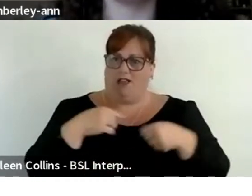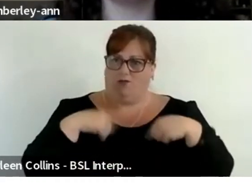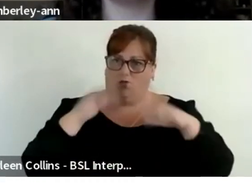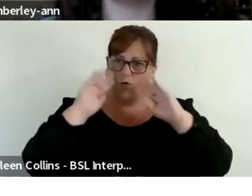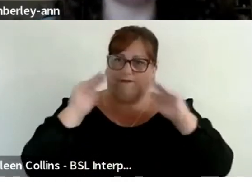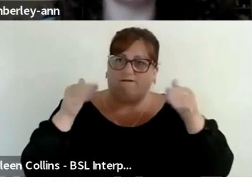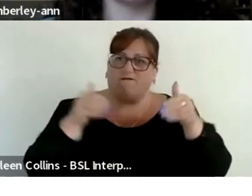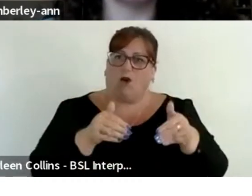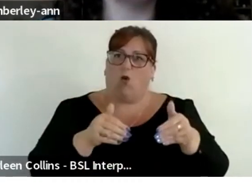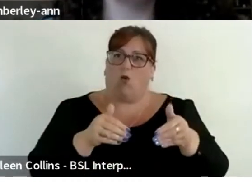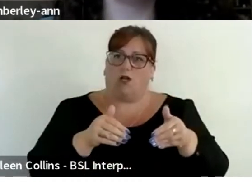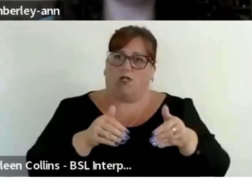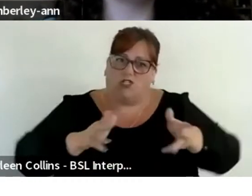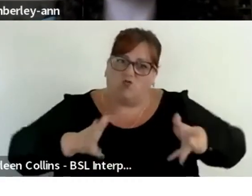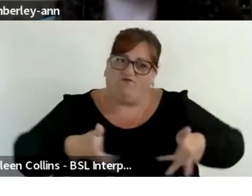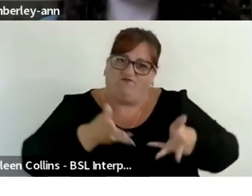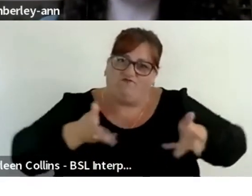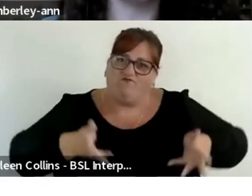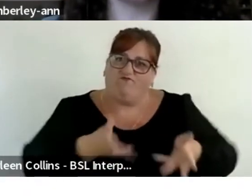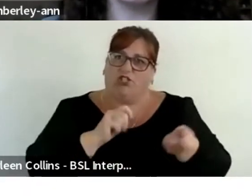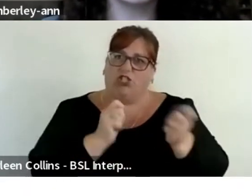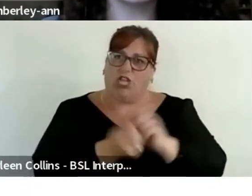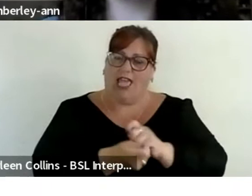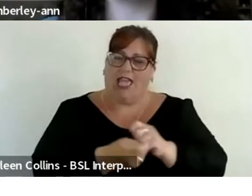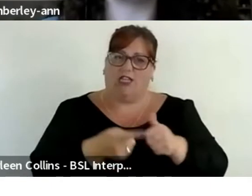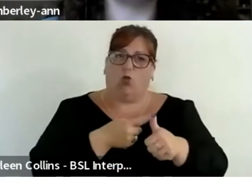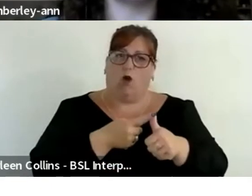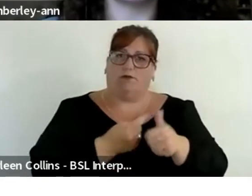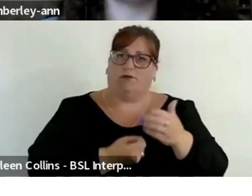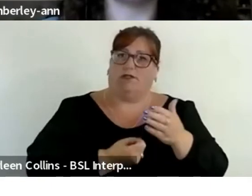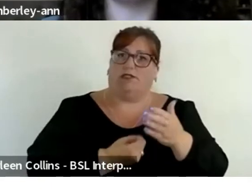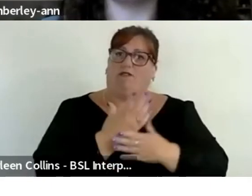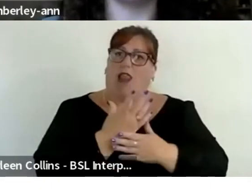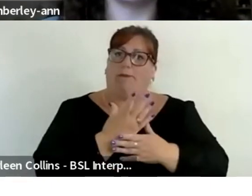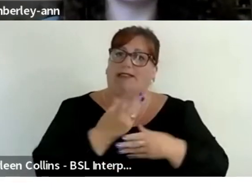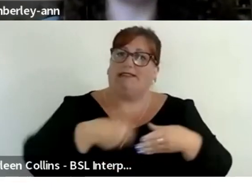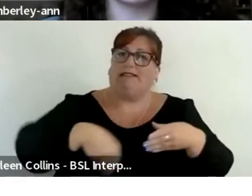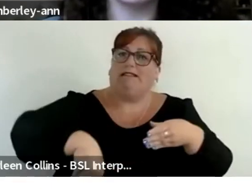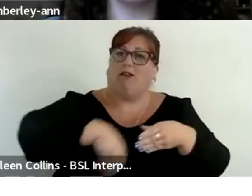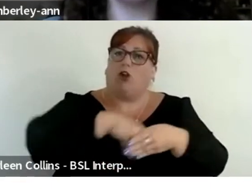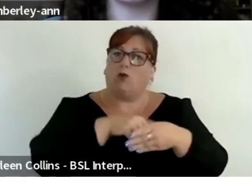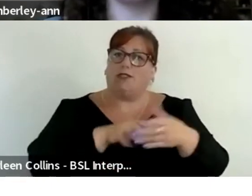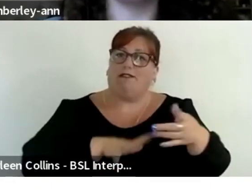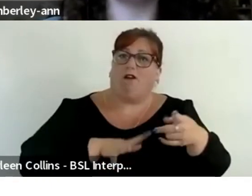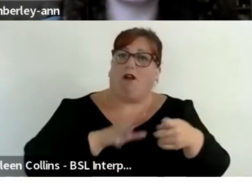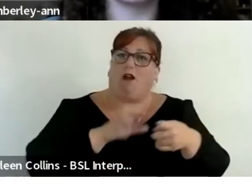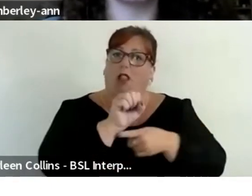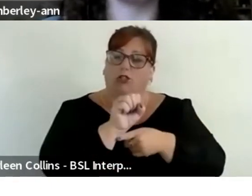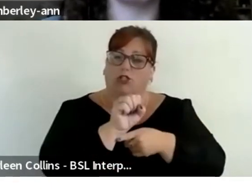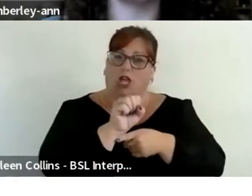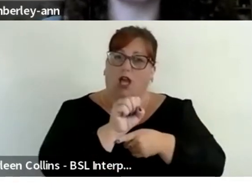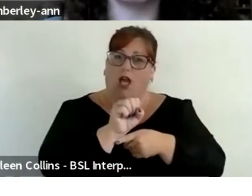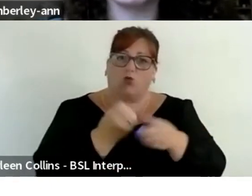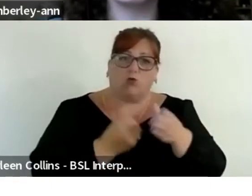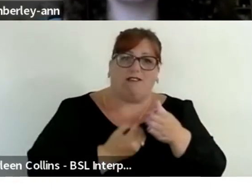These are building an inclusive culture through developing our leader skills and by developing role models.